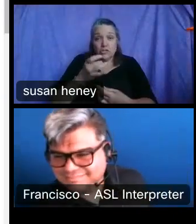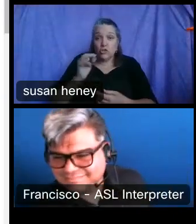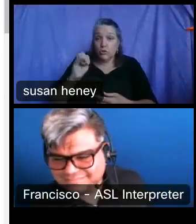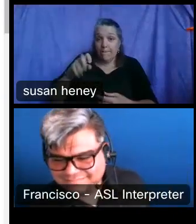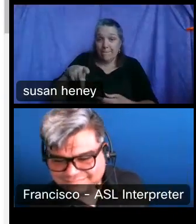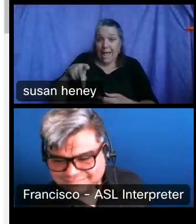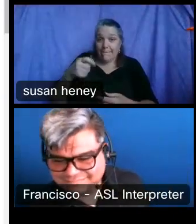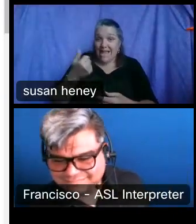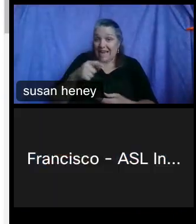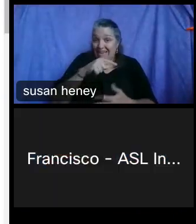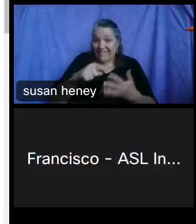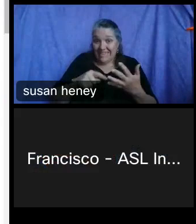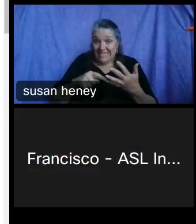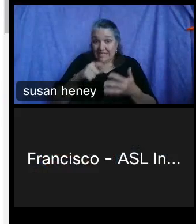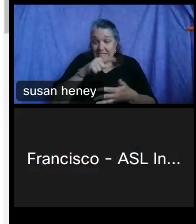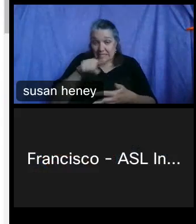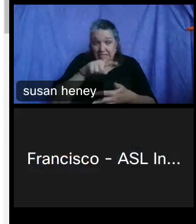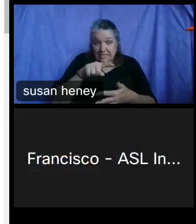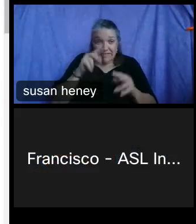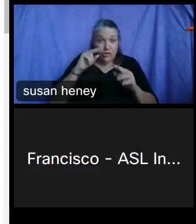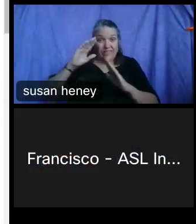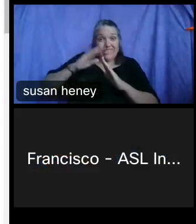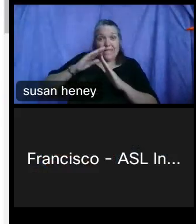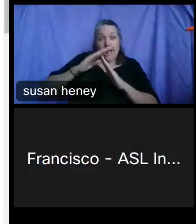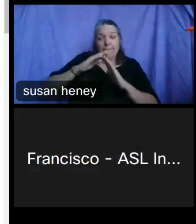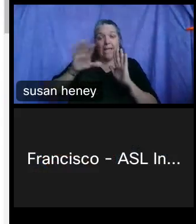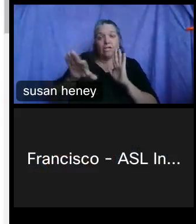this is how you do it. If you go right up here to the top and select the map icon,